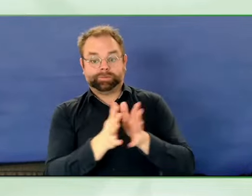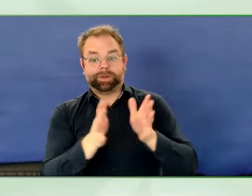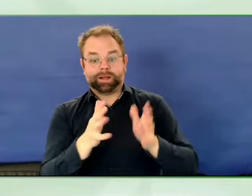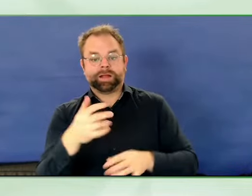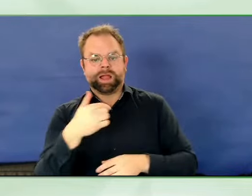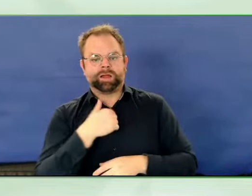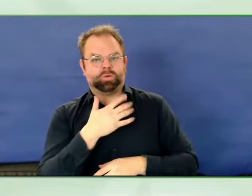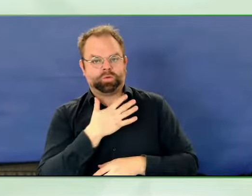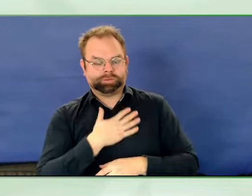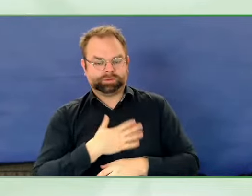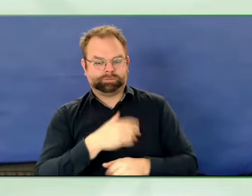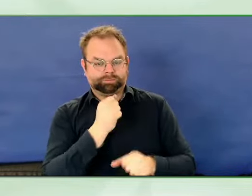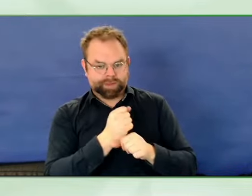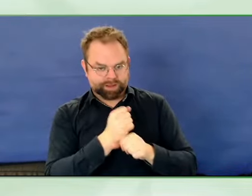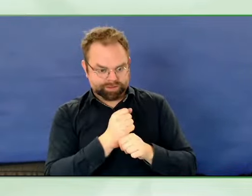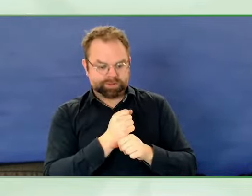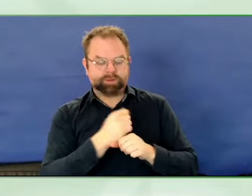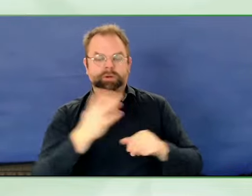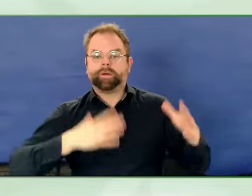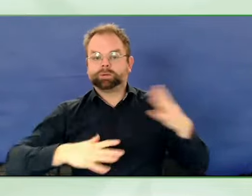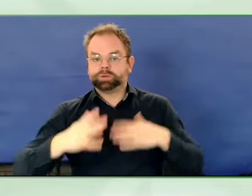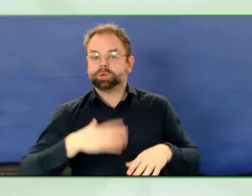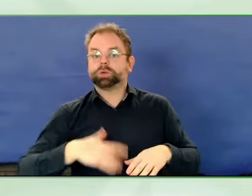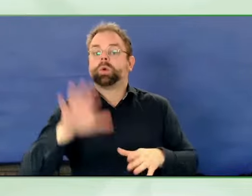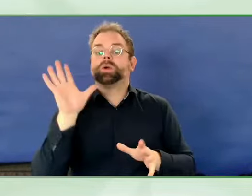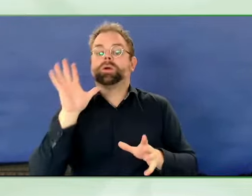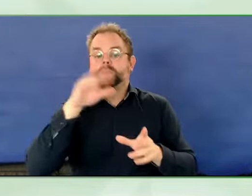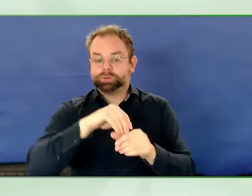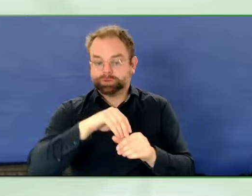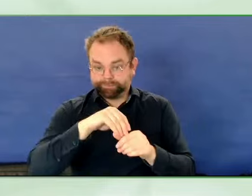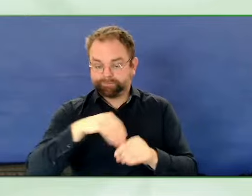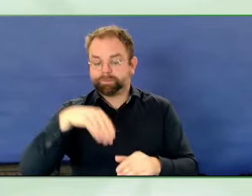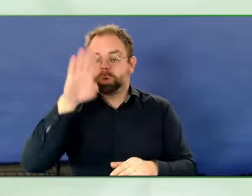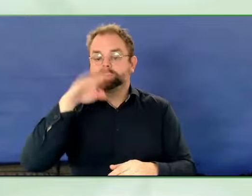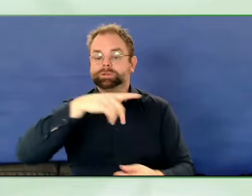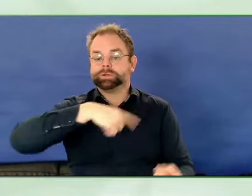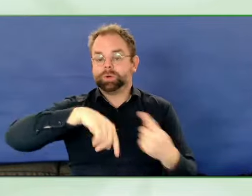were of course thinking about page and gender and skin,.